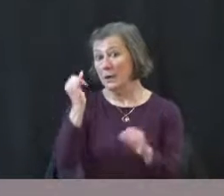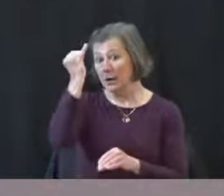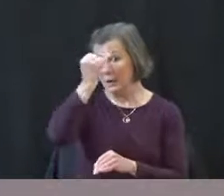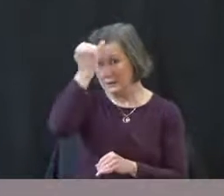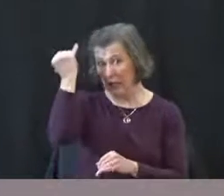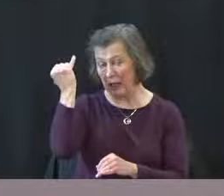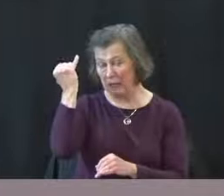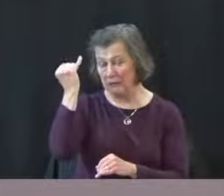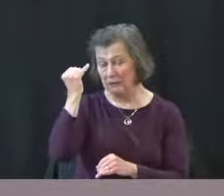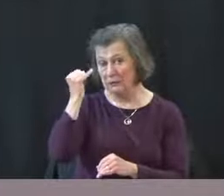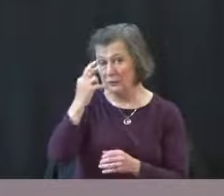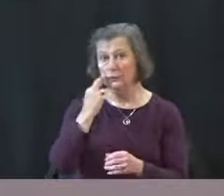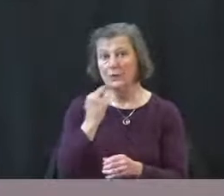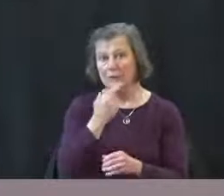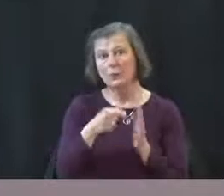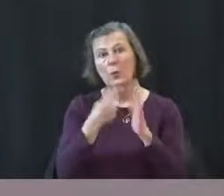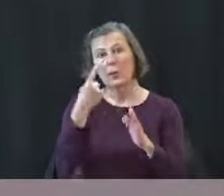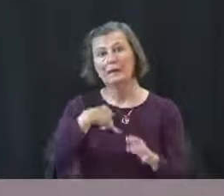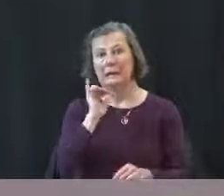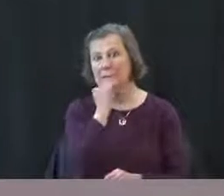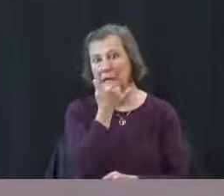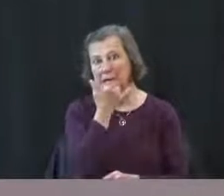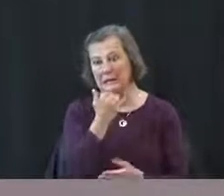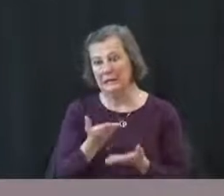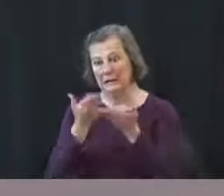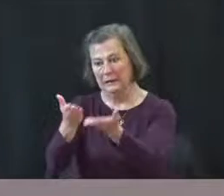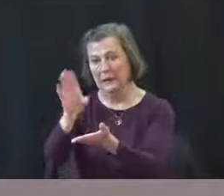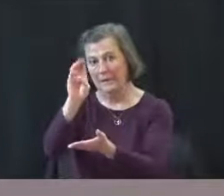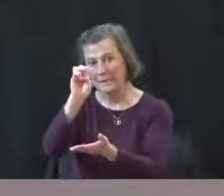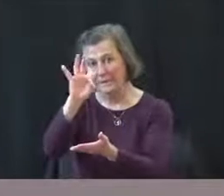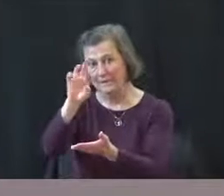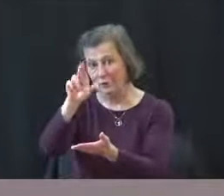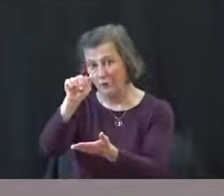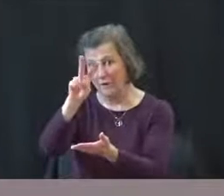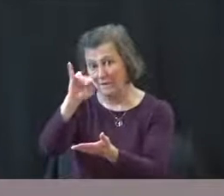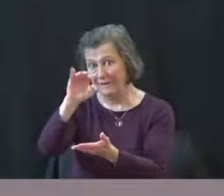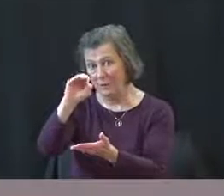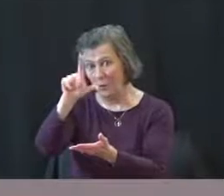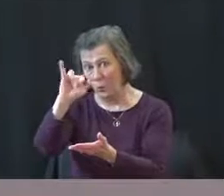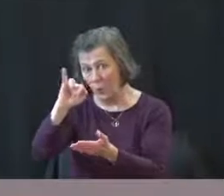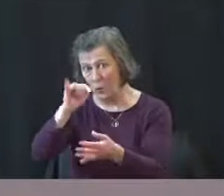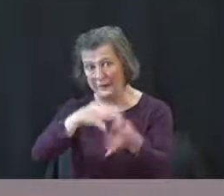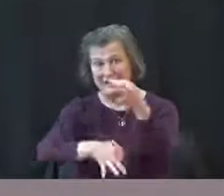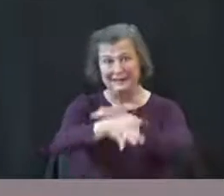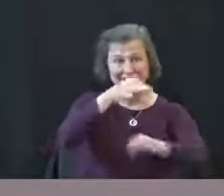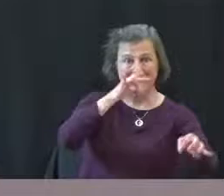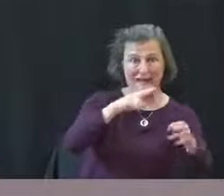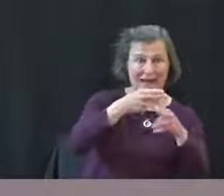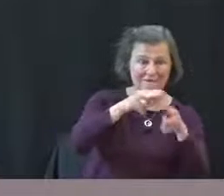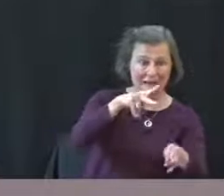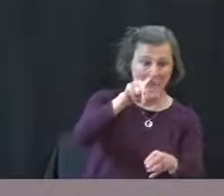I did once accidentally serve beef ravioli instead of eggplant parmesan to a vegetarian.